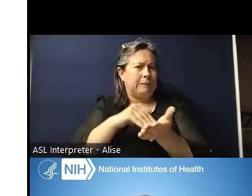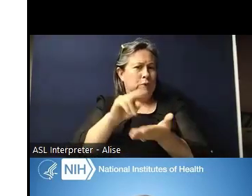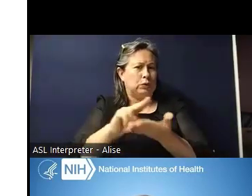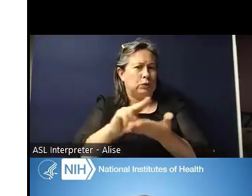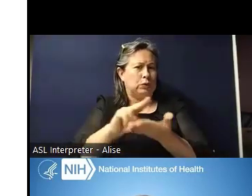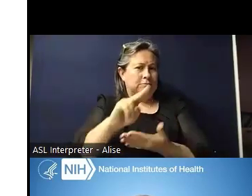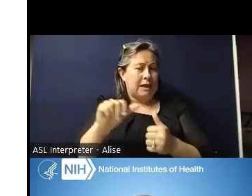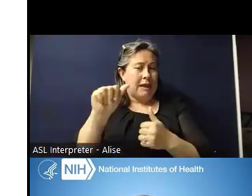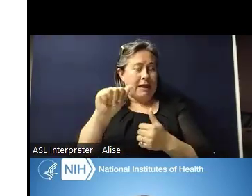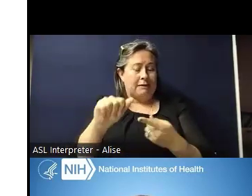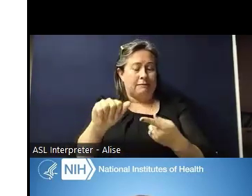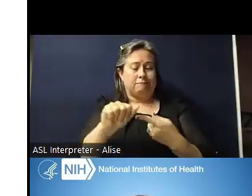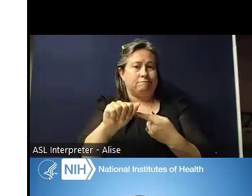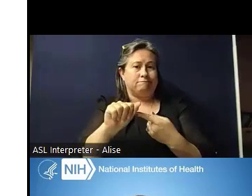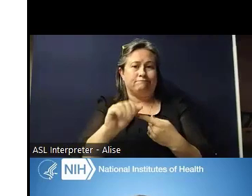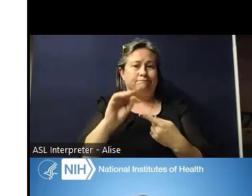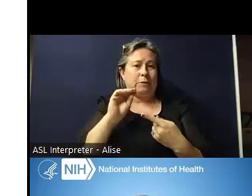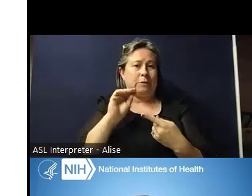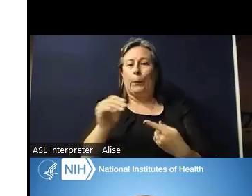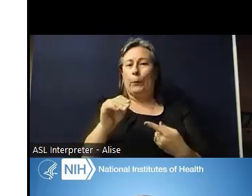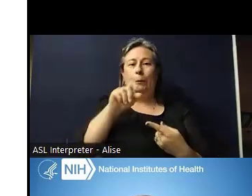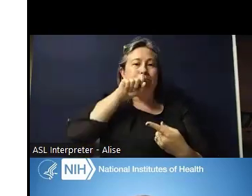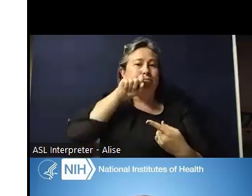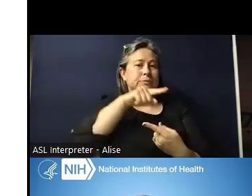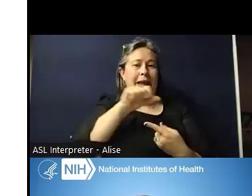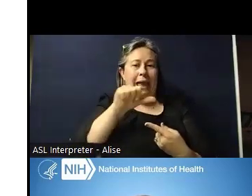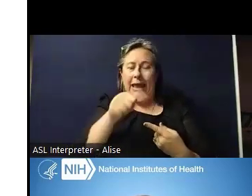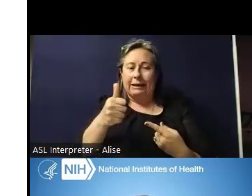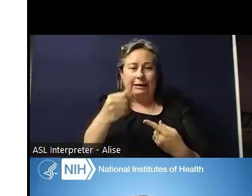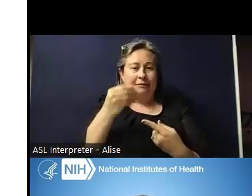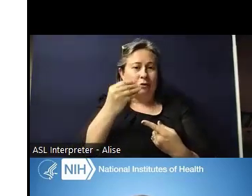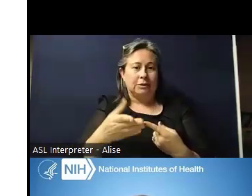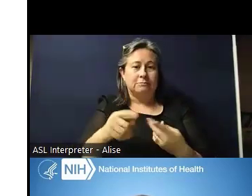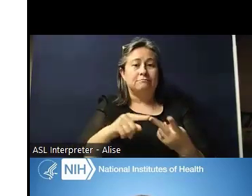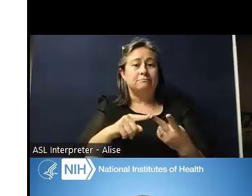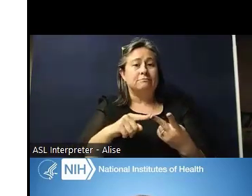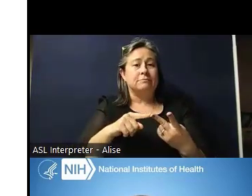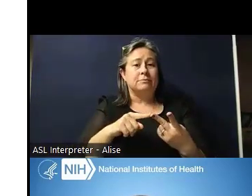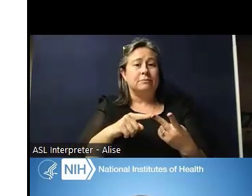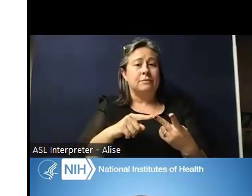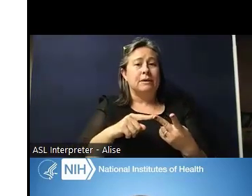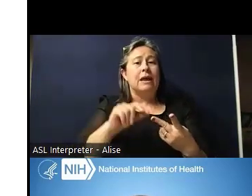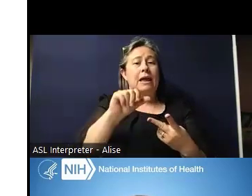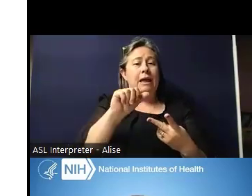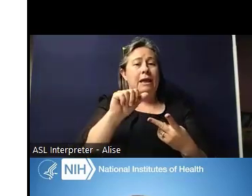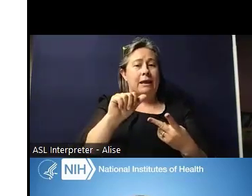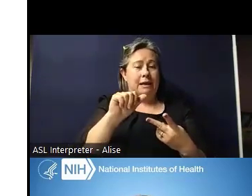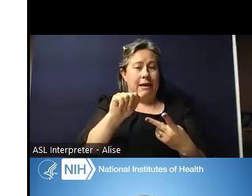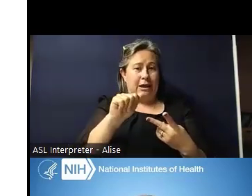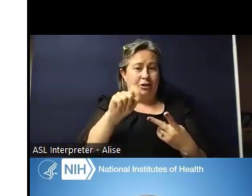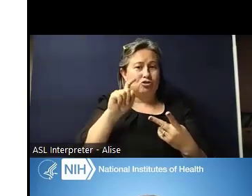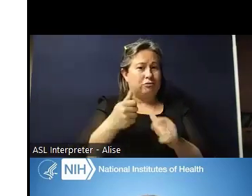A should not have shared any information? Person A should have abided by 123 Medical University's policies